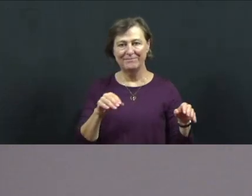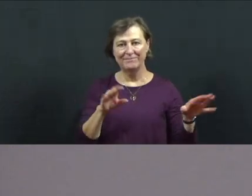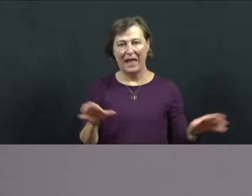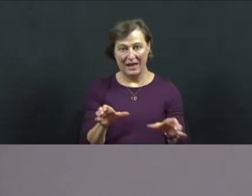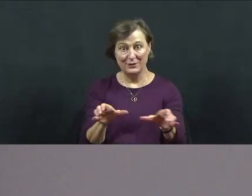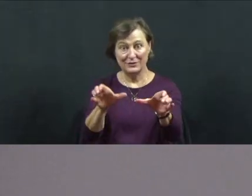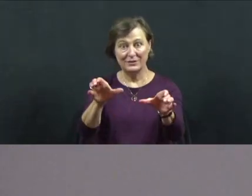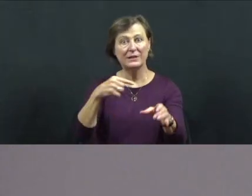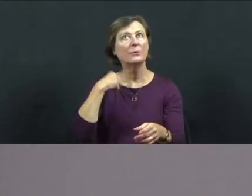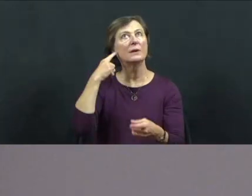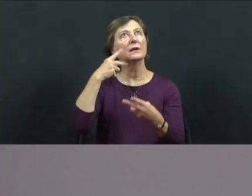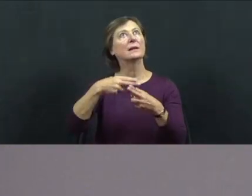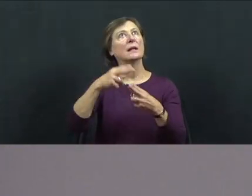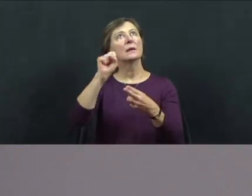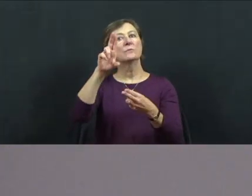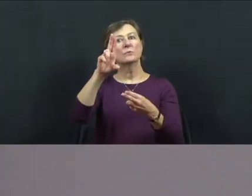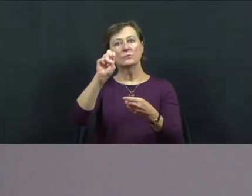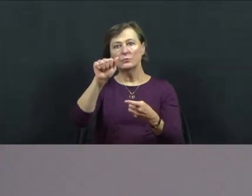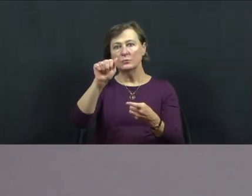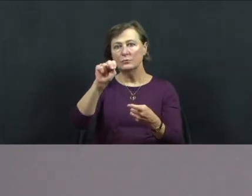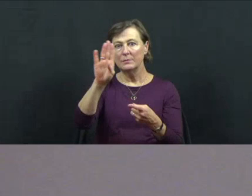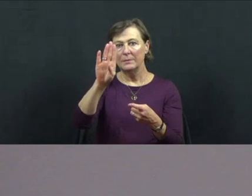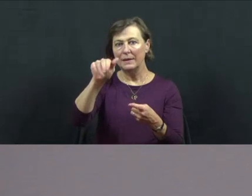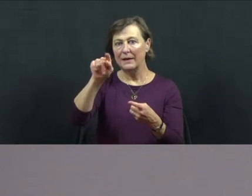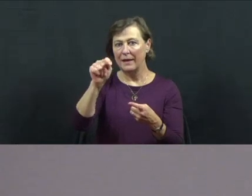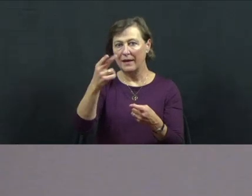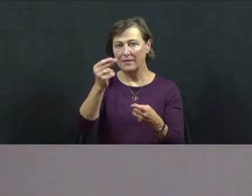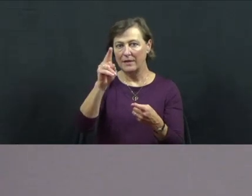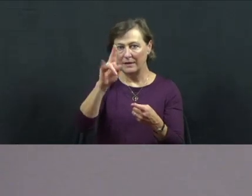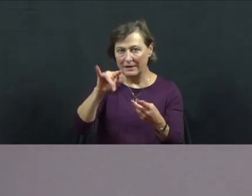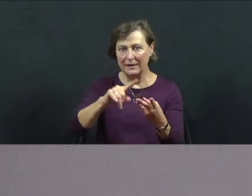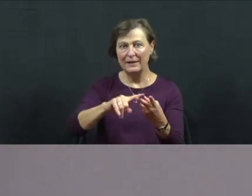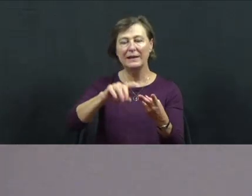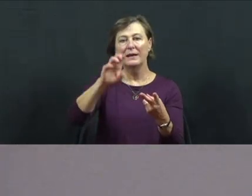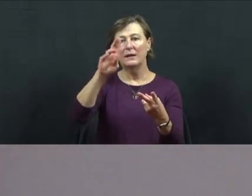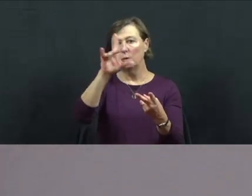Susan B. Anthony, Carrie Chapman Catt, Lucy Burns, Alice Paul,